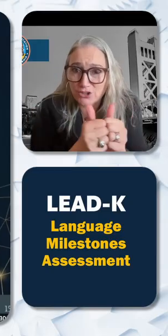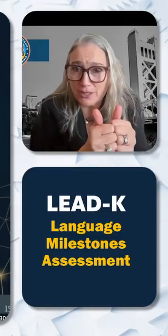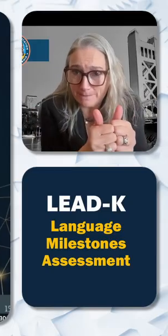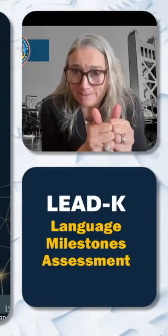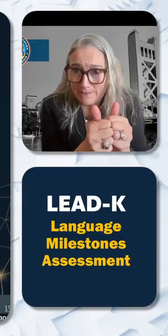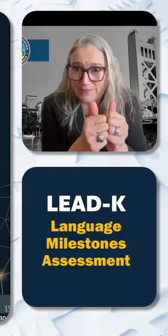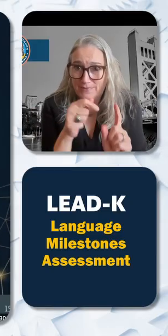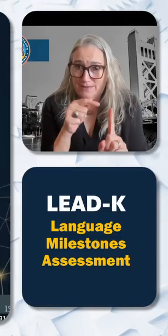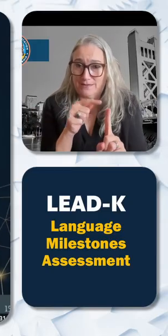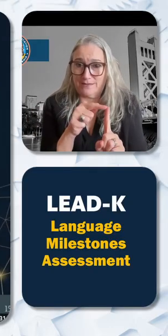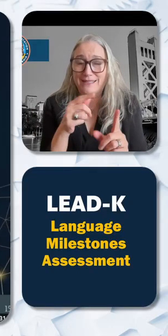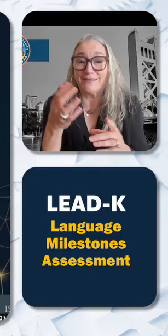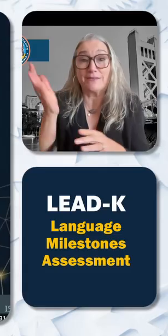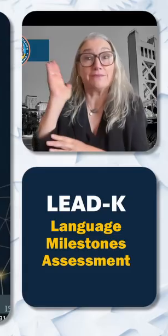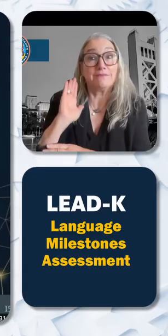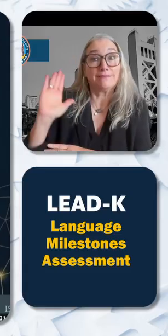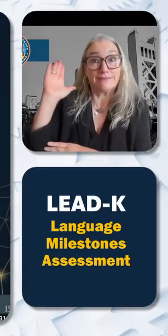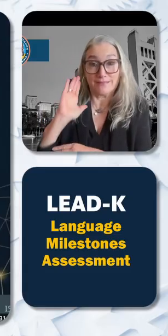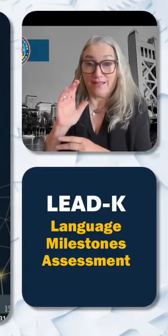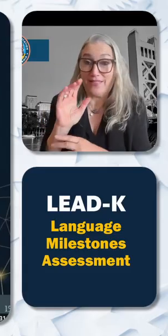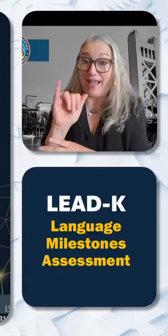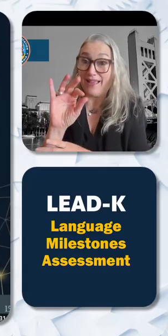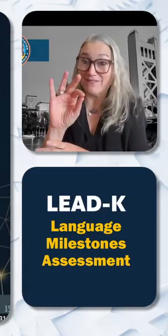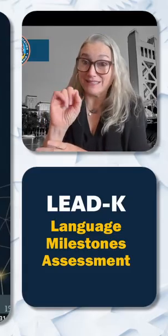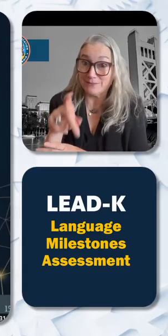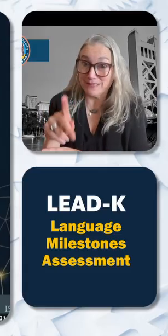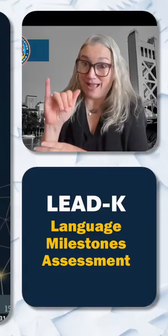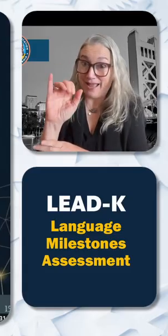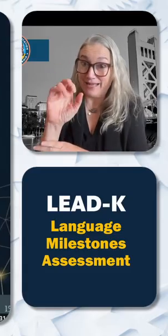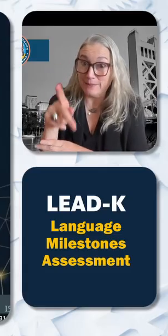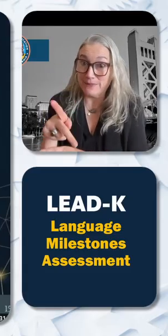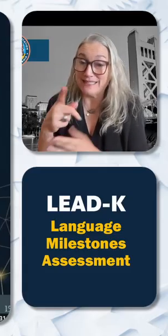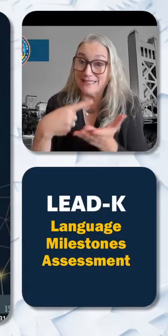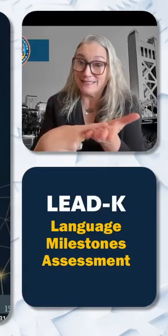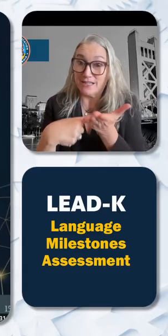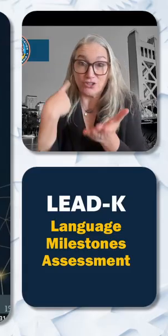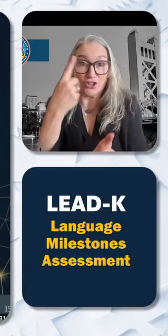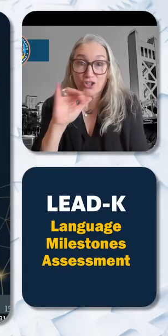identify when things are missing, and to supply resources to allow that child to catch up.